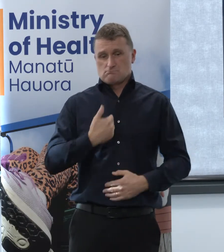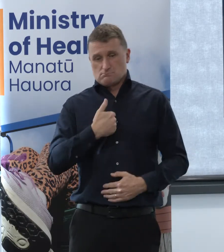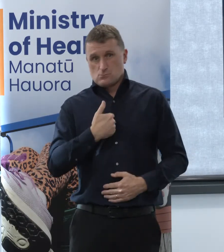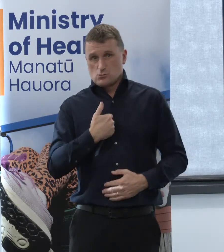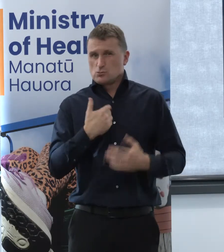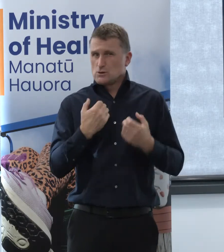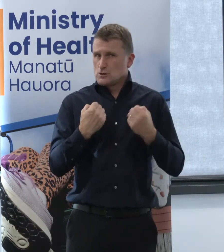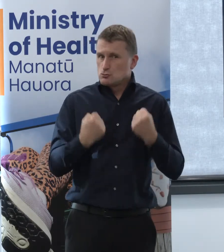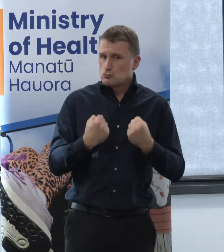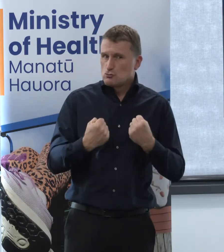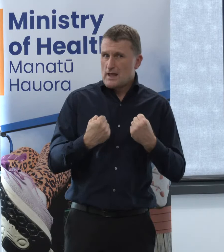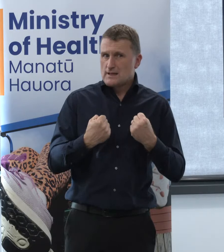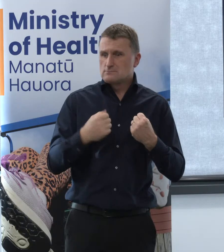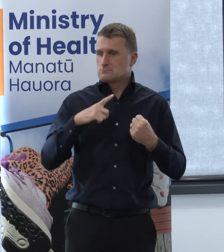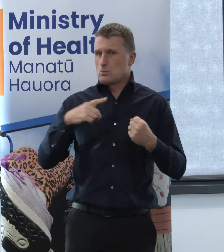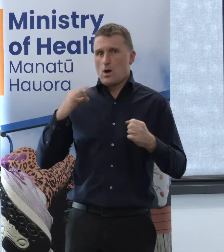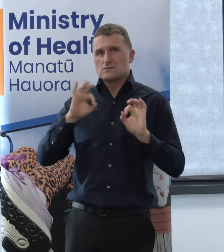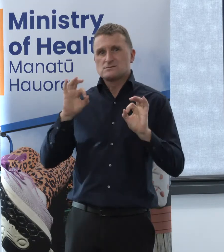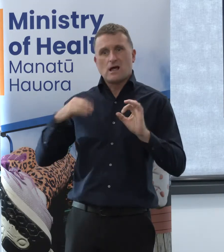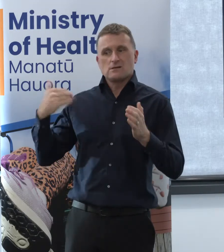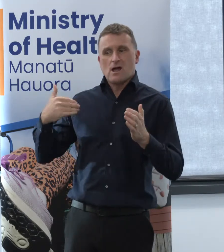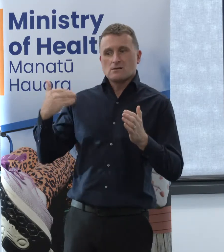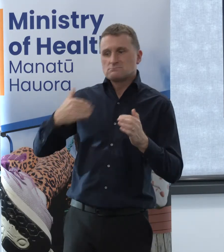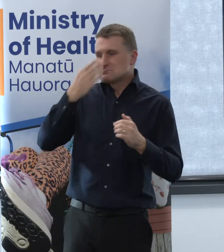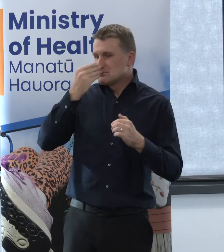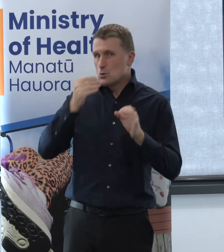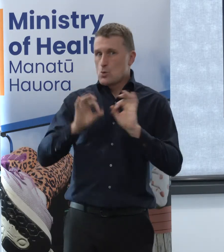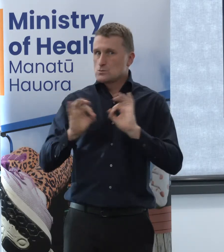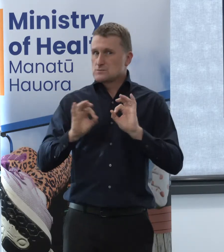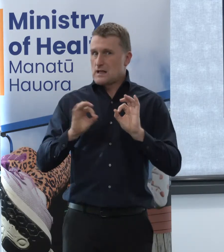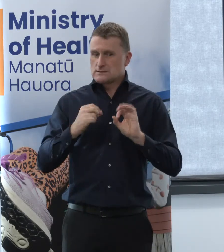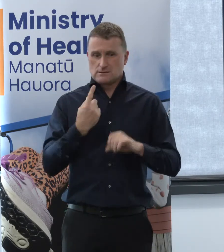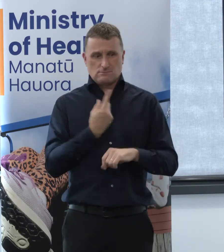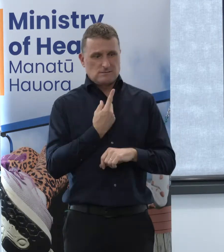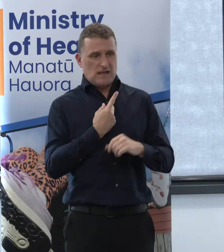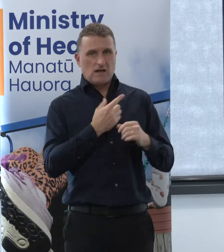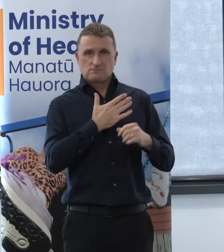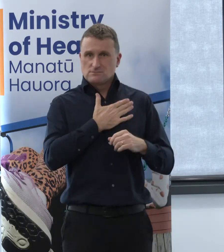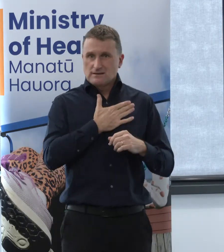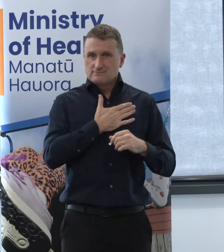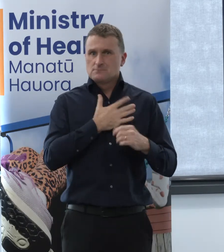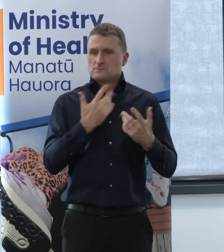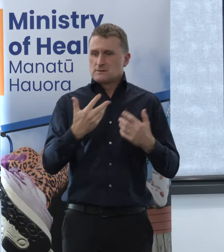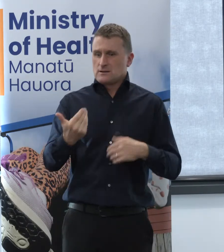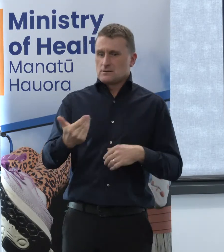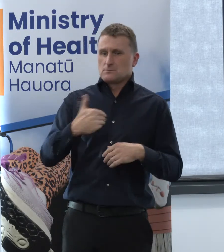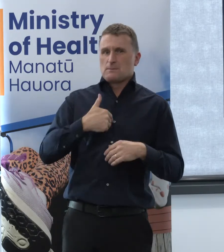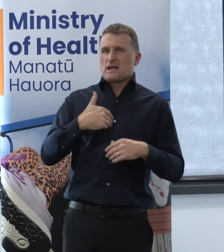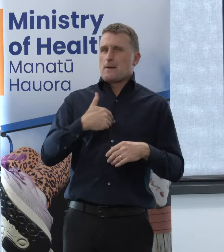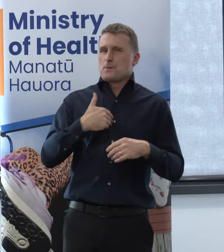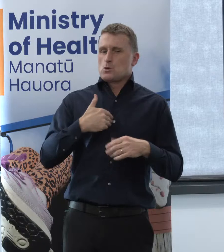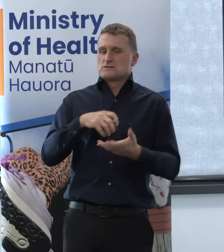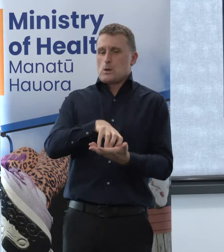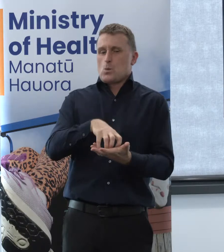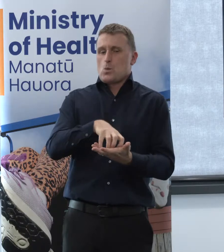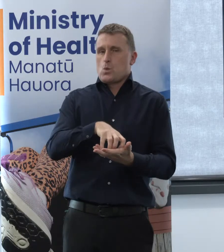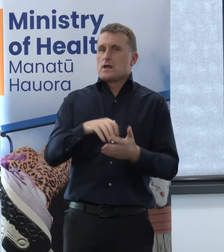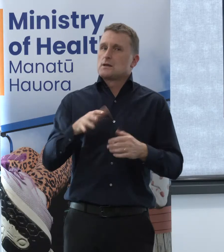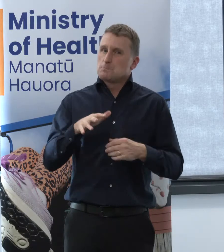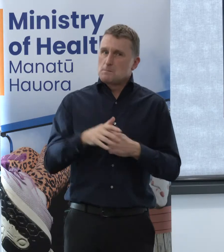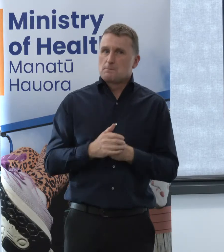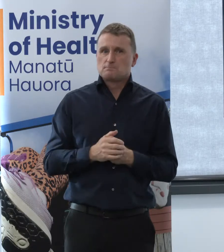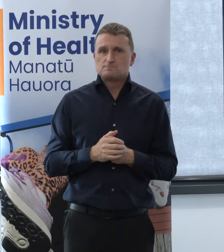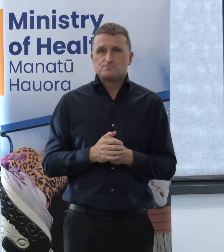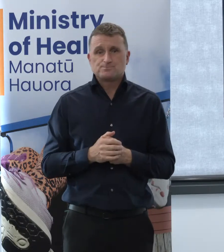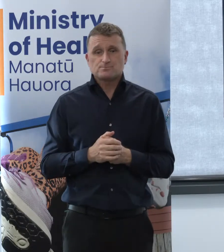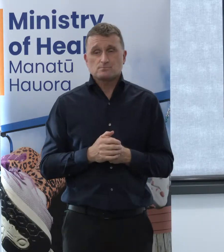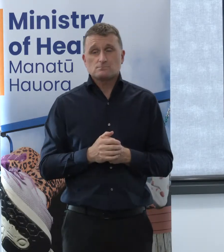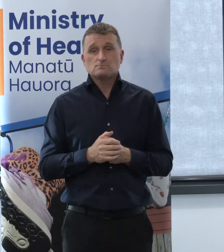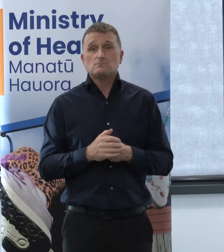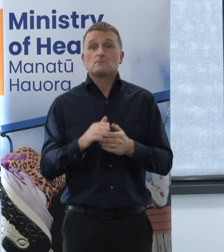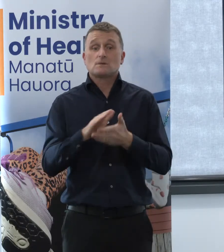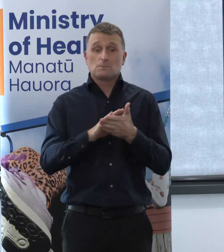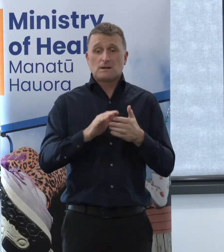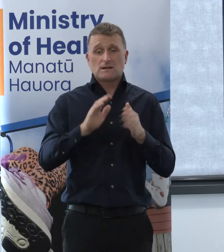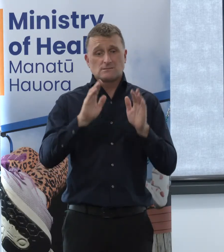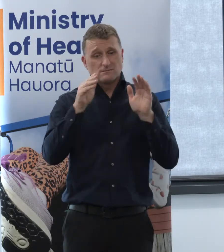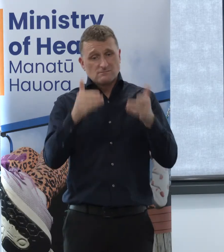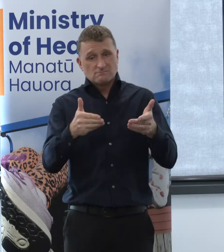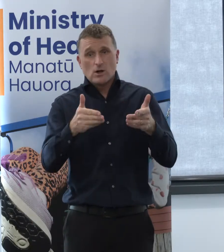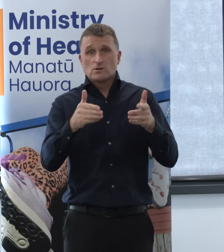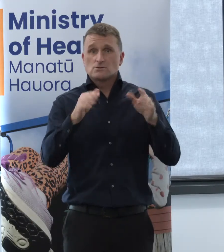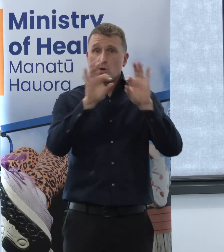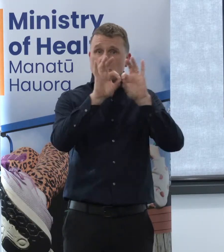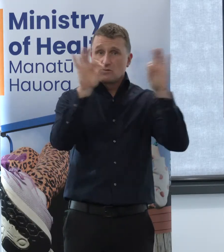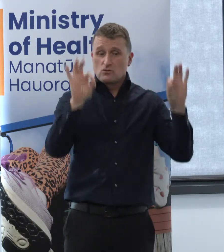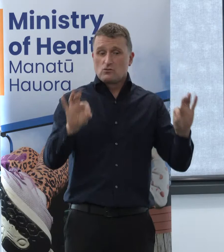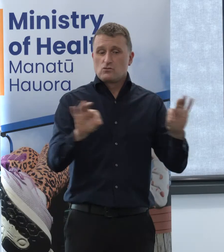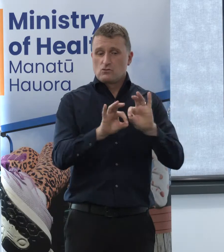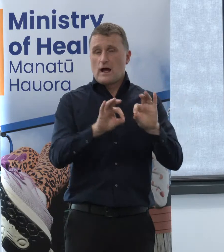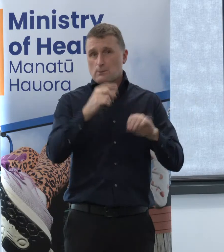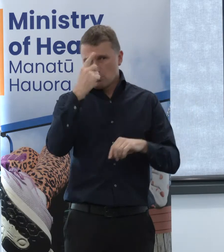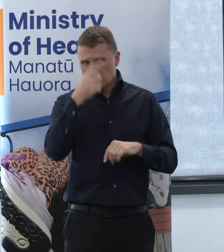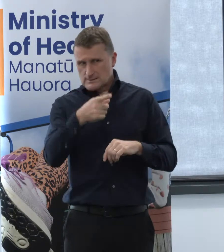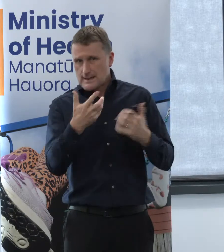lower than usual, particularly